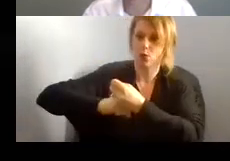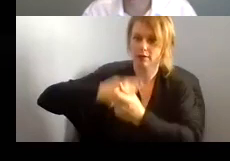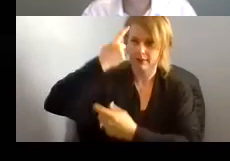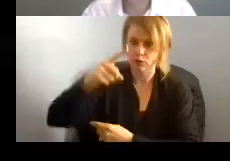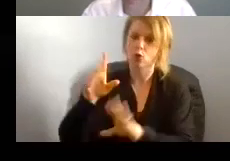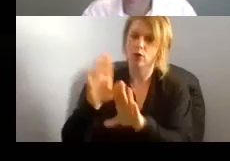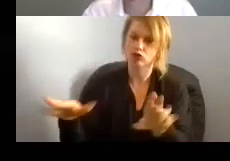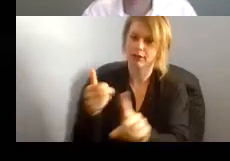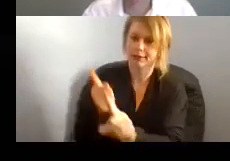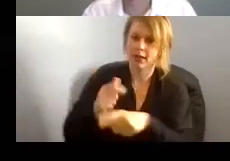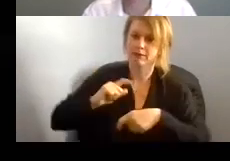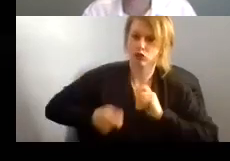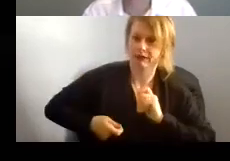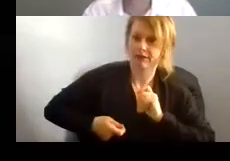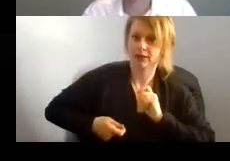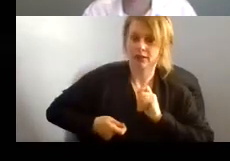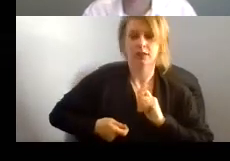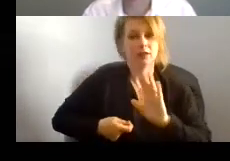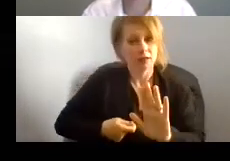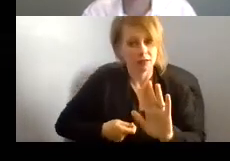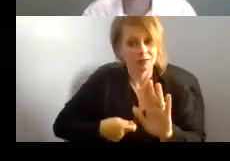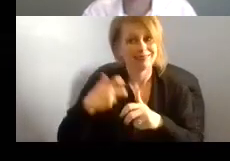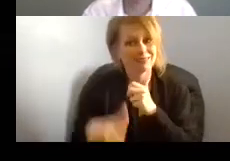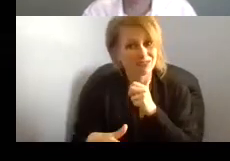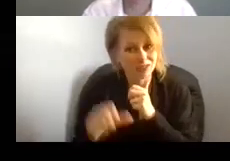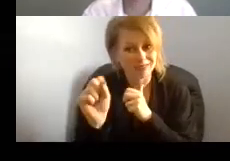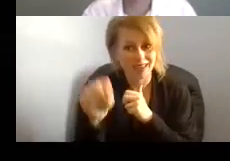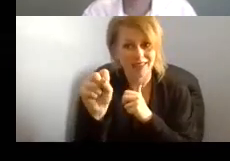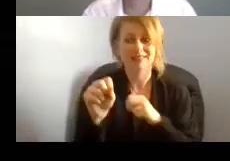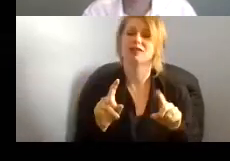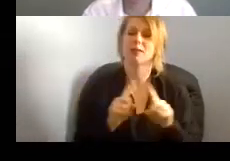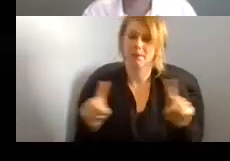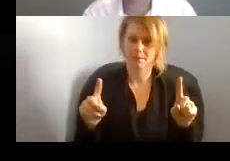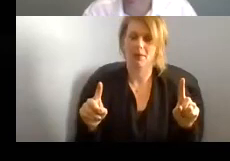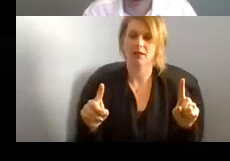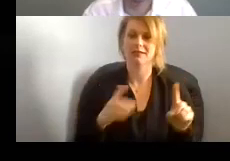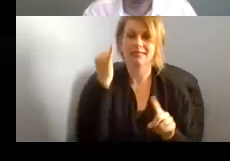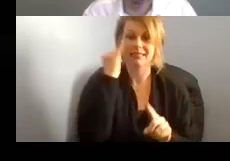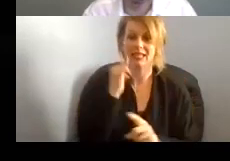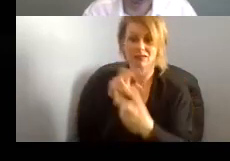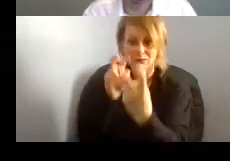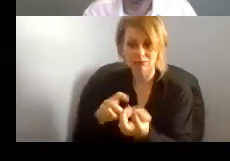And that is a difficult balance to find. But you’re much more likely to find it if you talk to the child and their family.